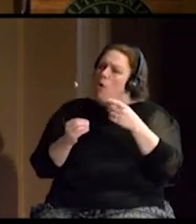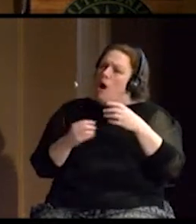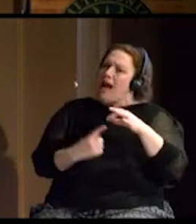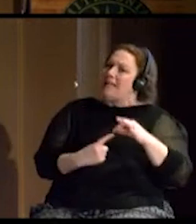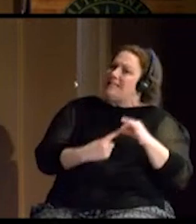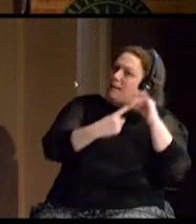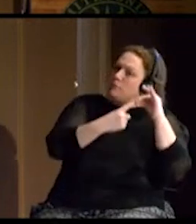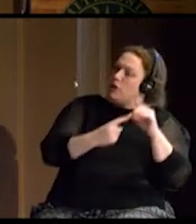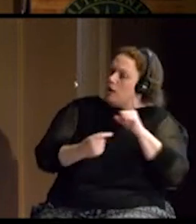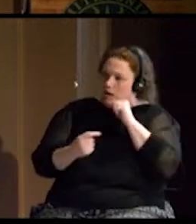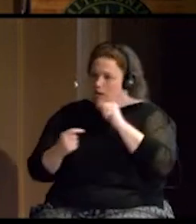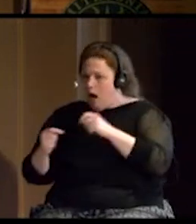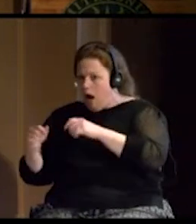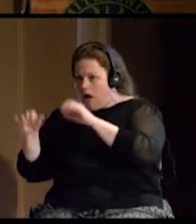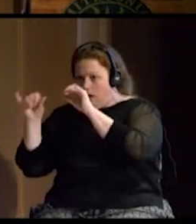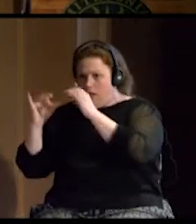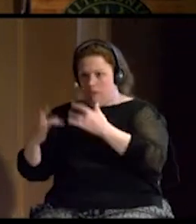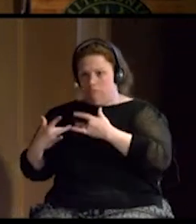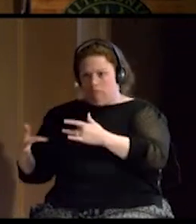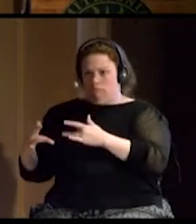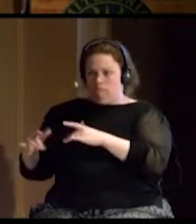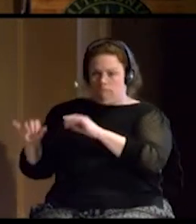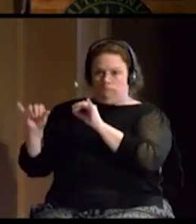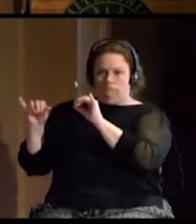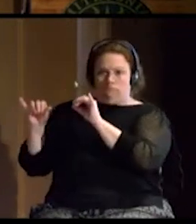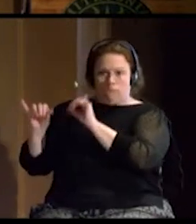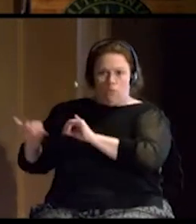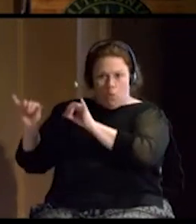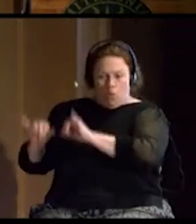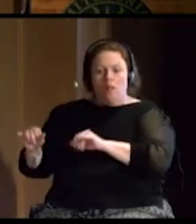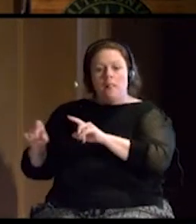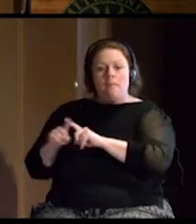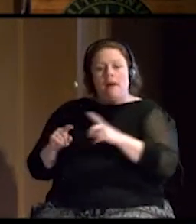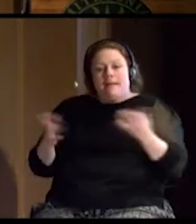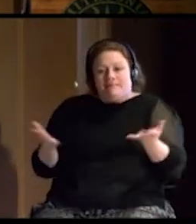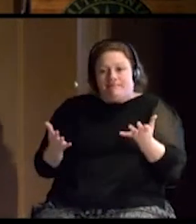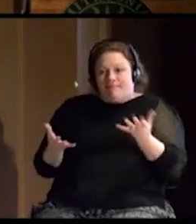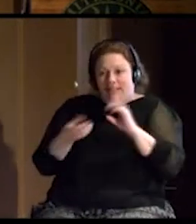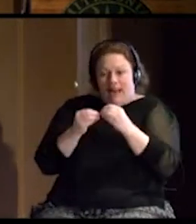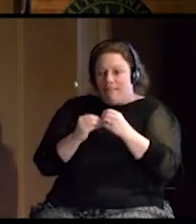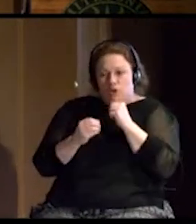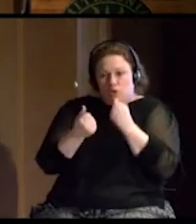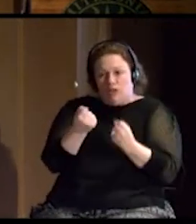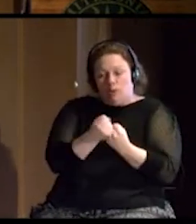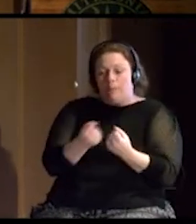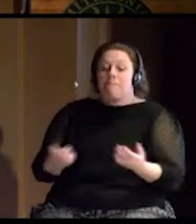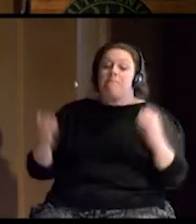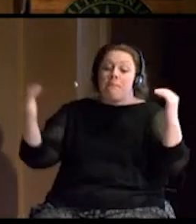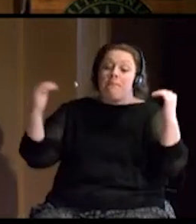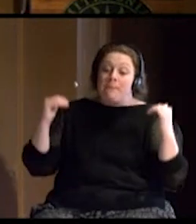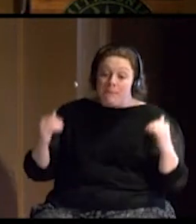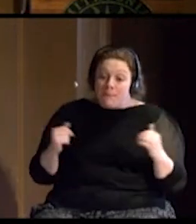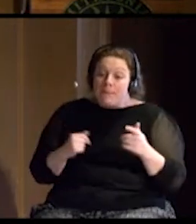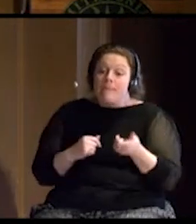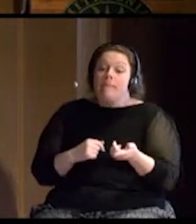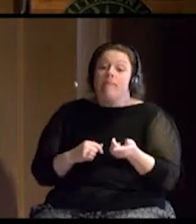but it still goes to show that macroevolutionary generalizations don't really hold up. In summary, for snappers and fusiliers,